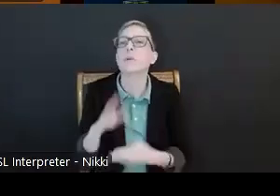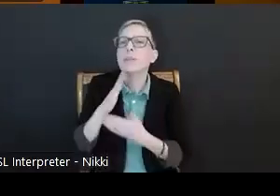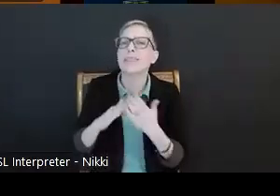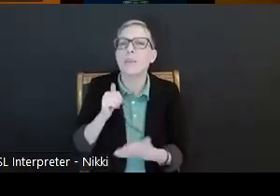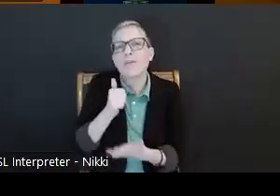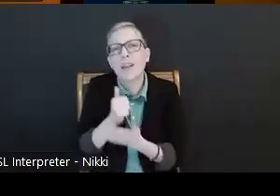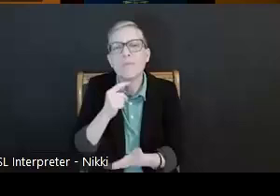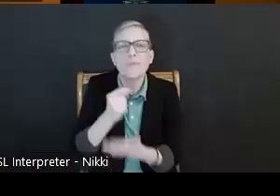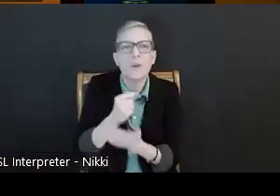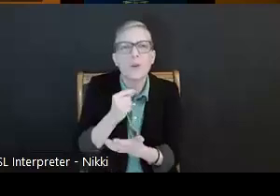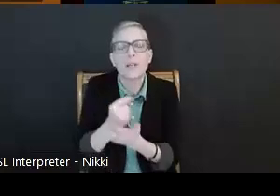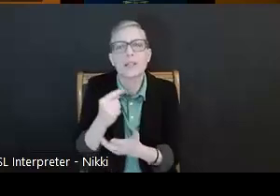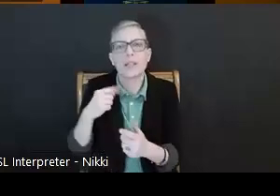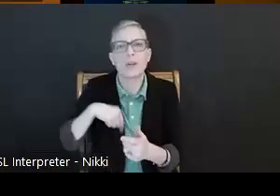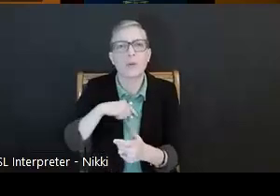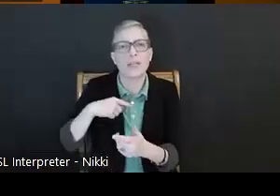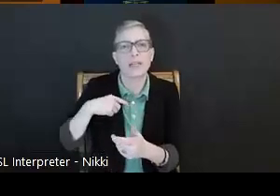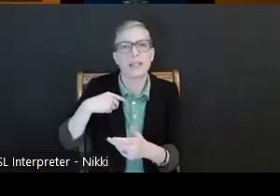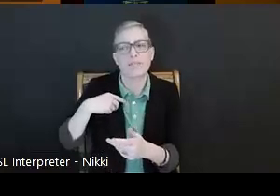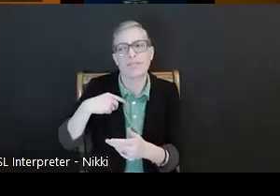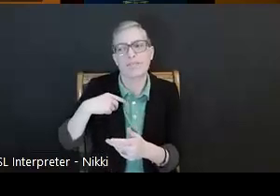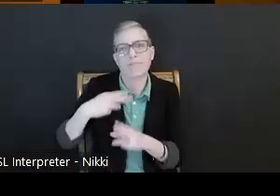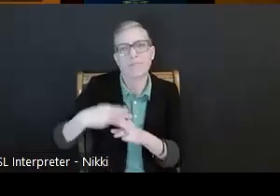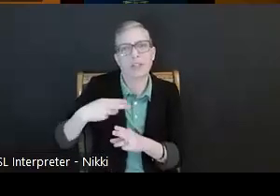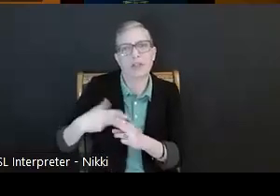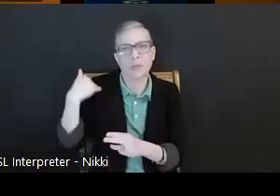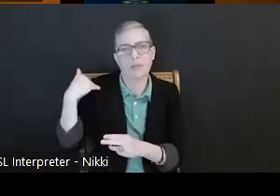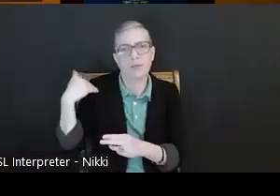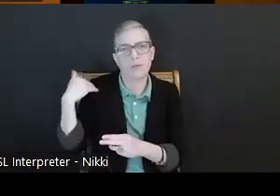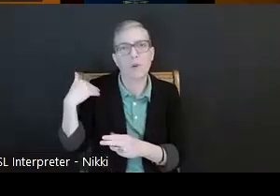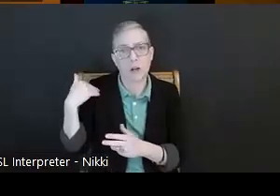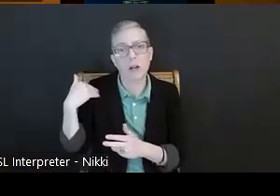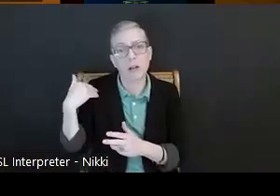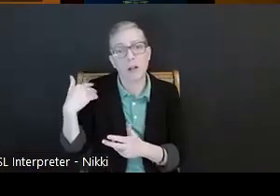call it dietic but the caregiver sometimes is still on the periphery of that process um so